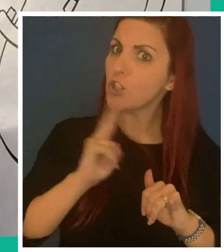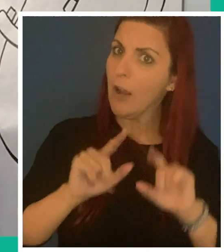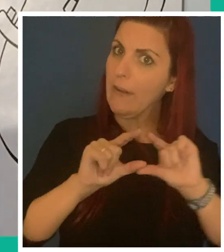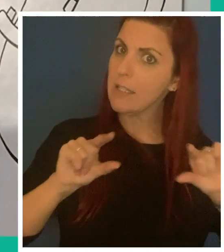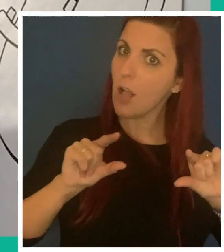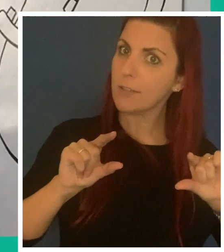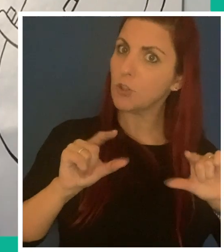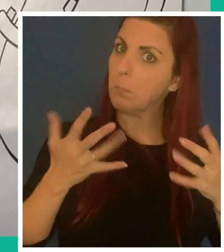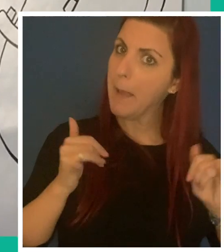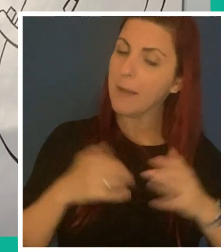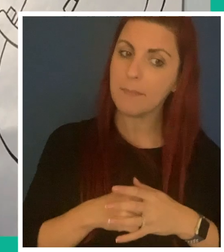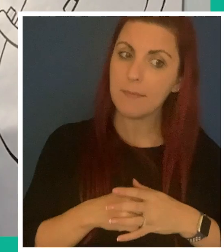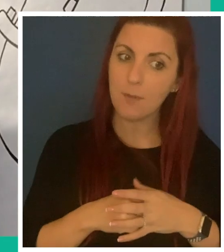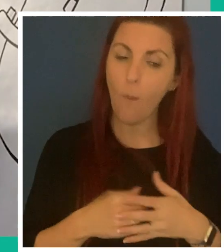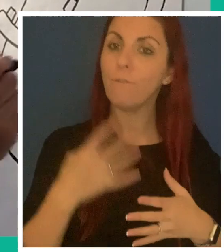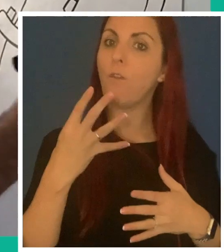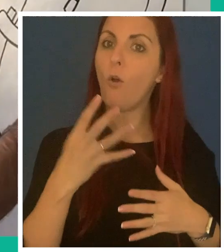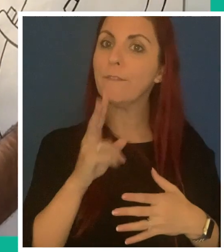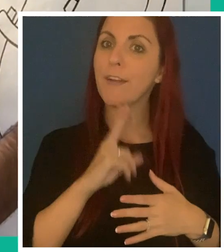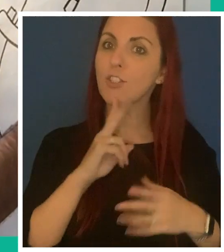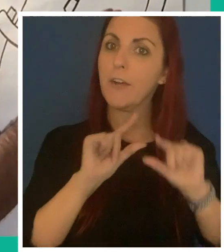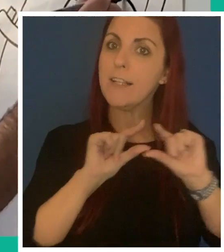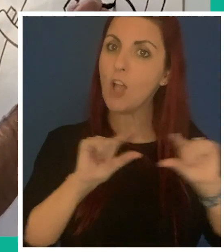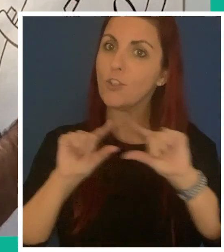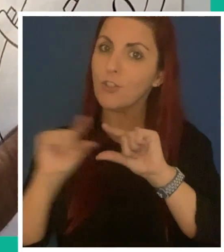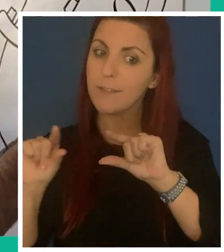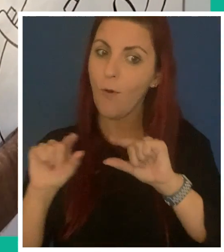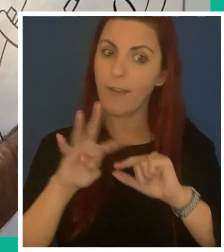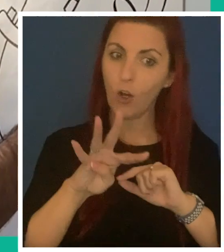We're going to draw four vegetarian sausages, so we're going to do sausage,